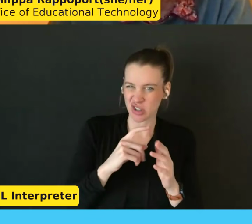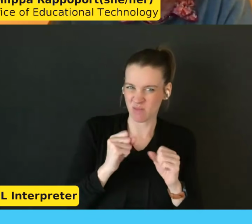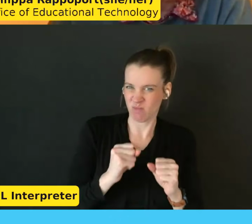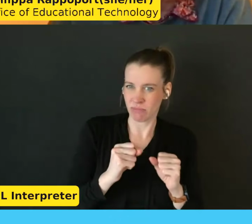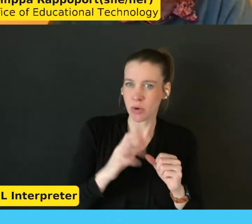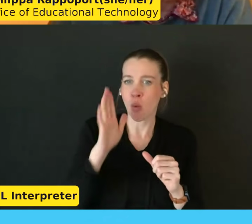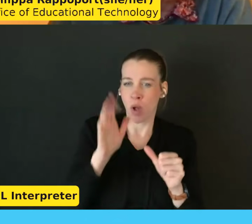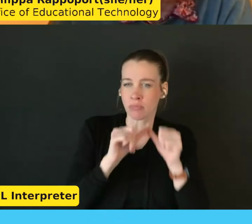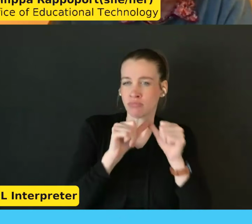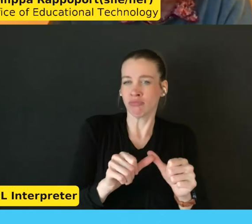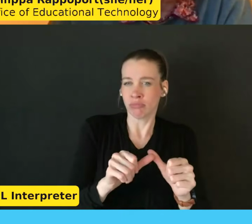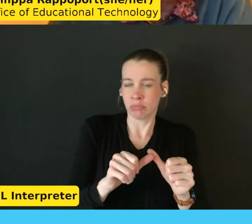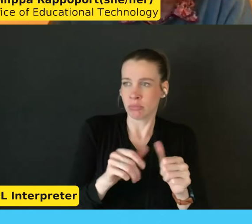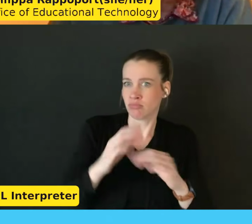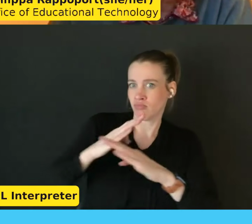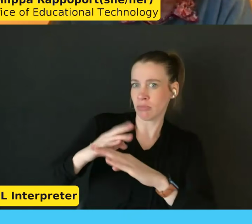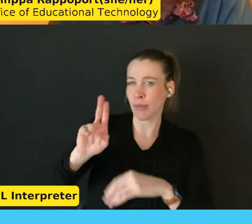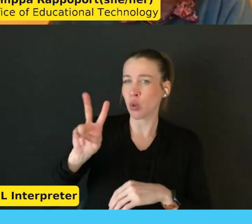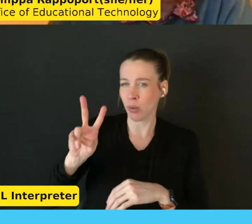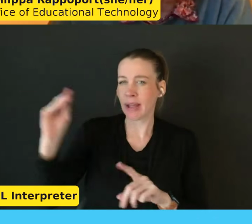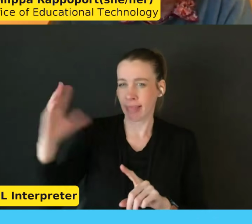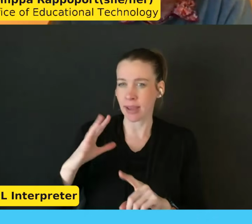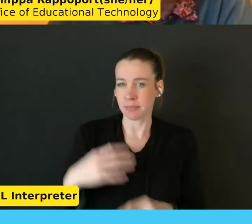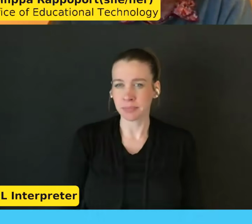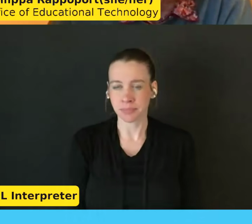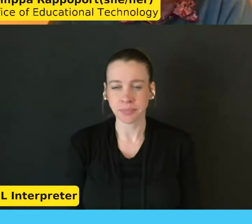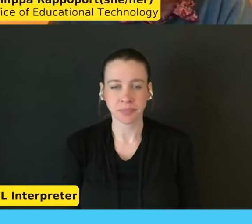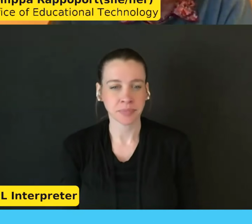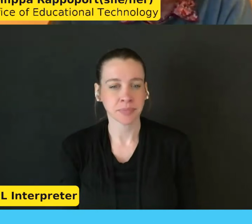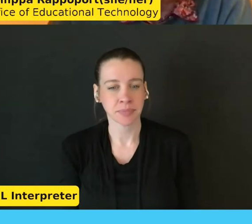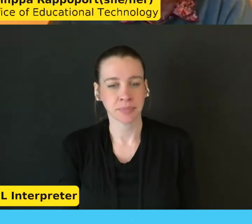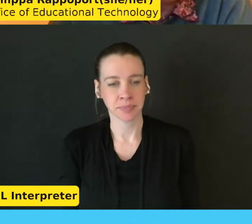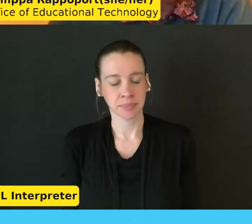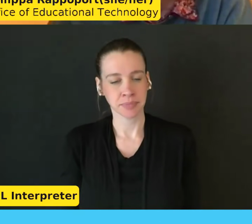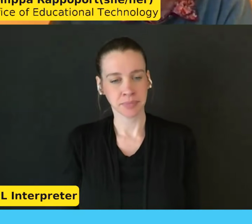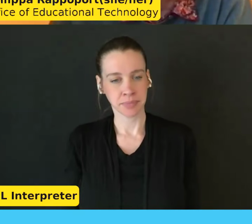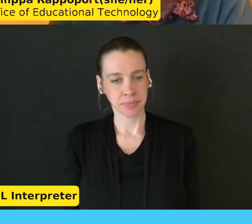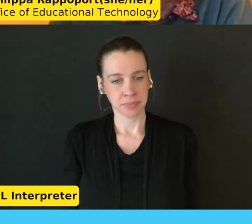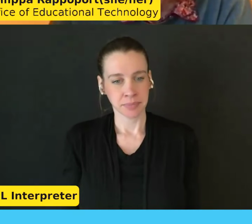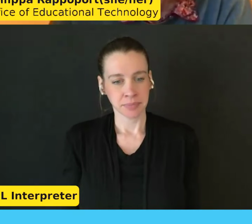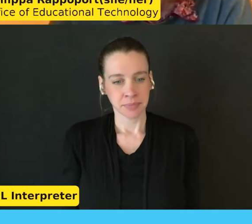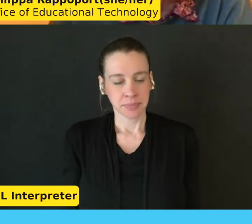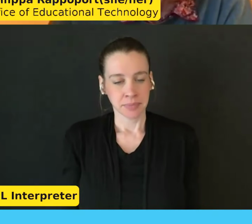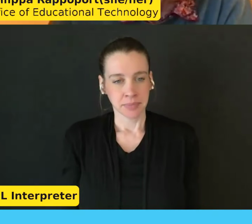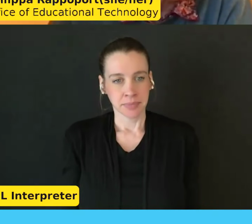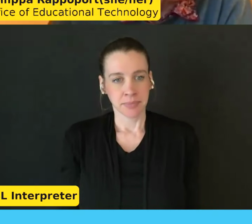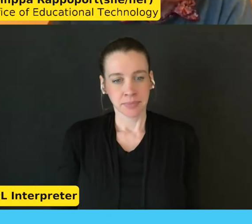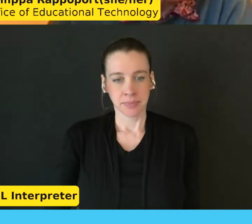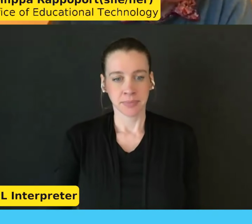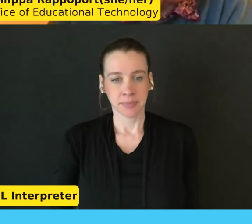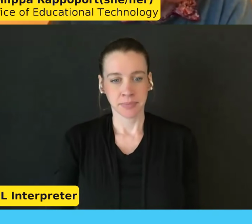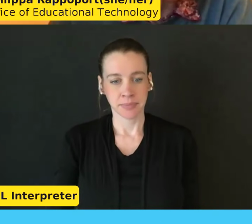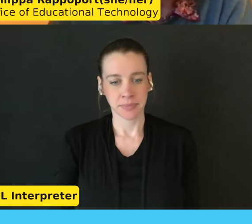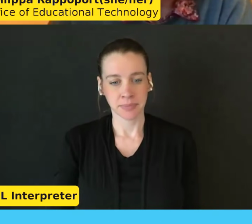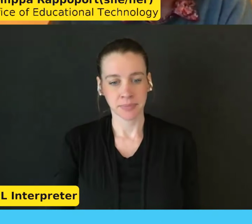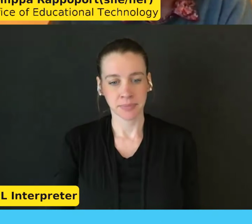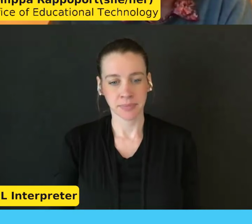days if you paint with the latest materials that they offer you, it could last a good 7-10 years, very vibrant. So it a pretty good lasting life for a mural. Now because of that, they don't sell you those coatings anymore, they don't do the coating. Basically the paint is